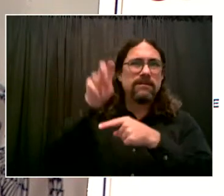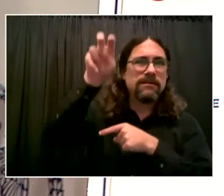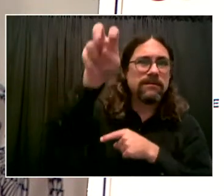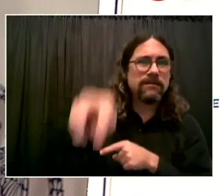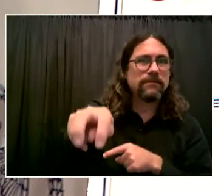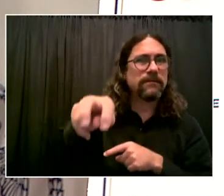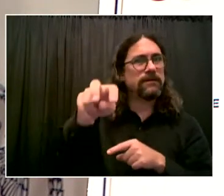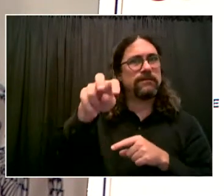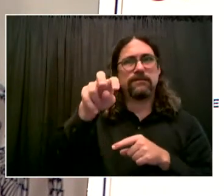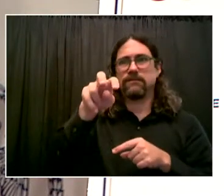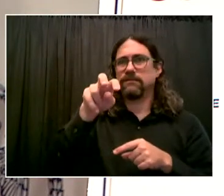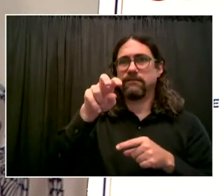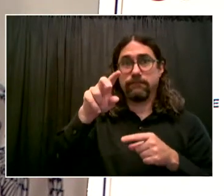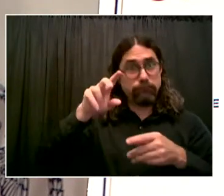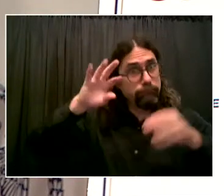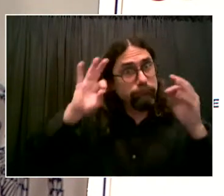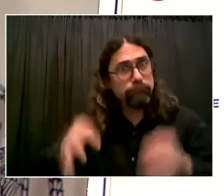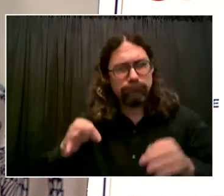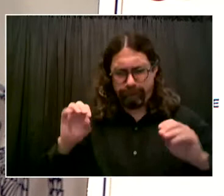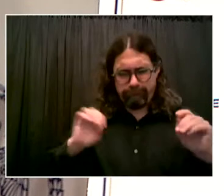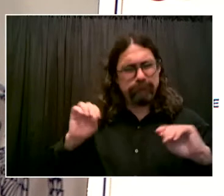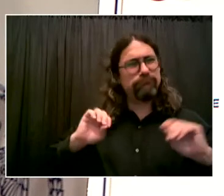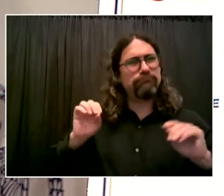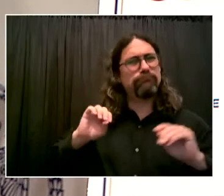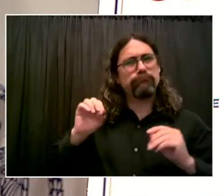ANY SPECIFIC THING WE ARE WORKING ON. THIS WEEK WE ARE MAKING